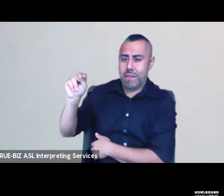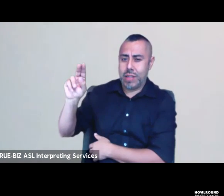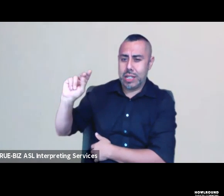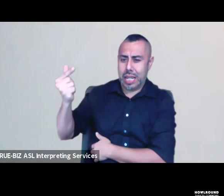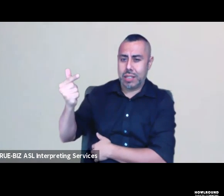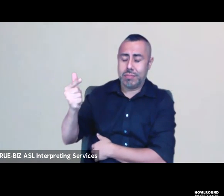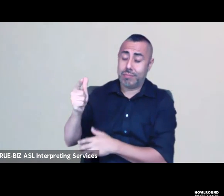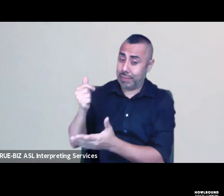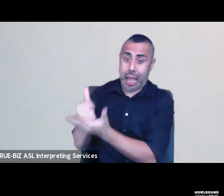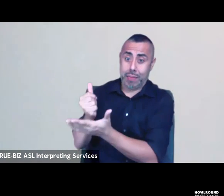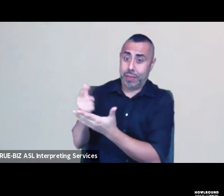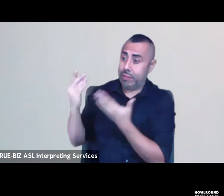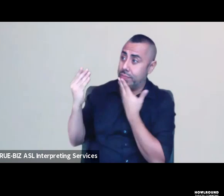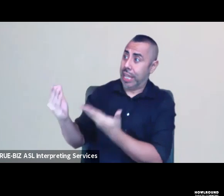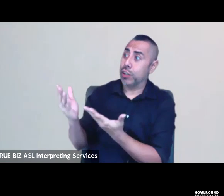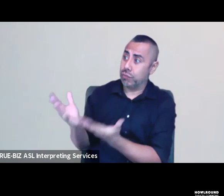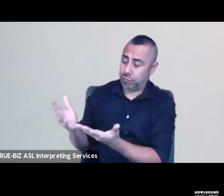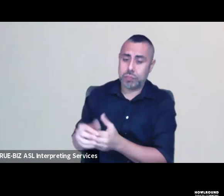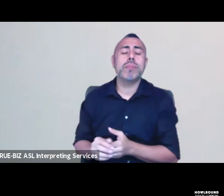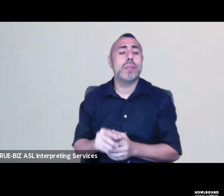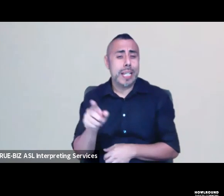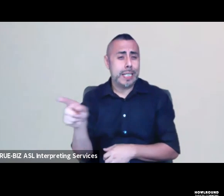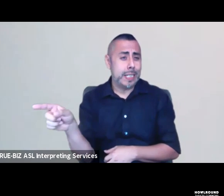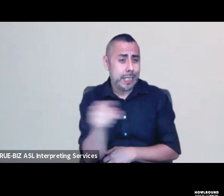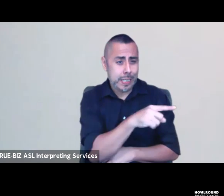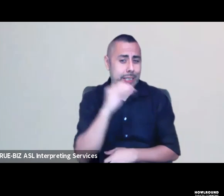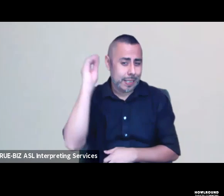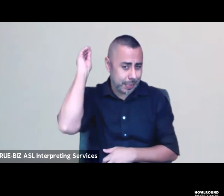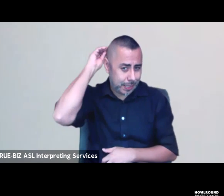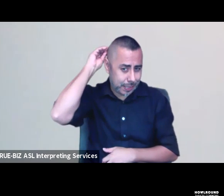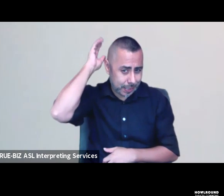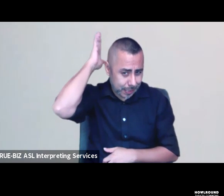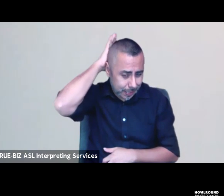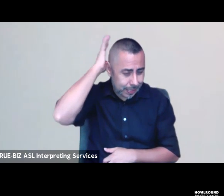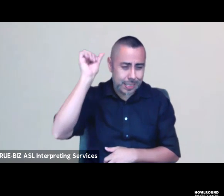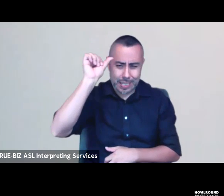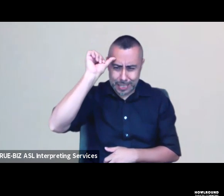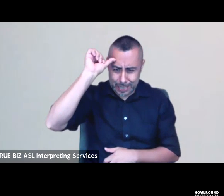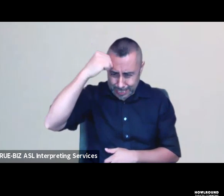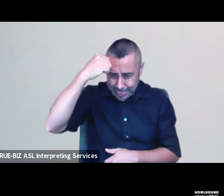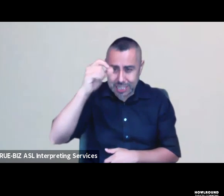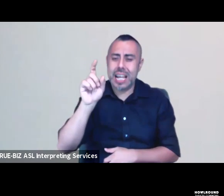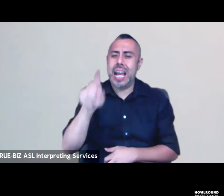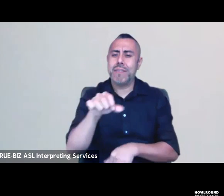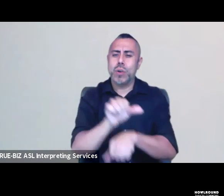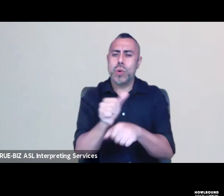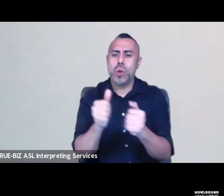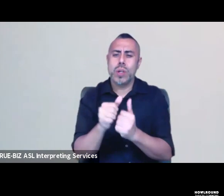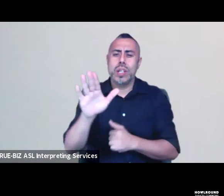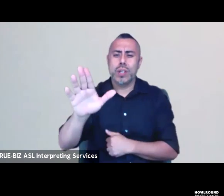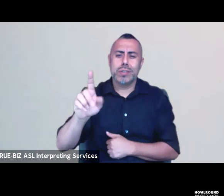Please keep in mind that you need to work with your tax professionals to understand the income implications